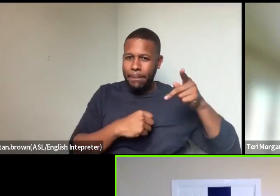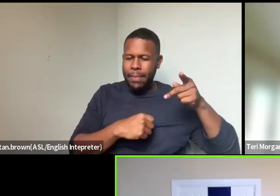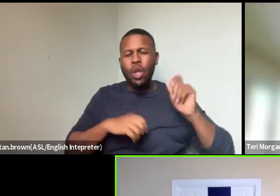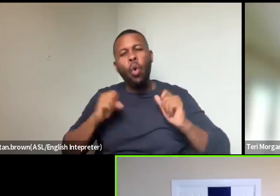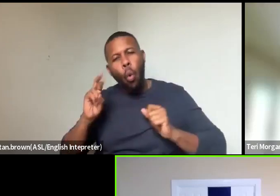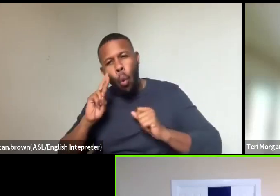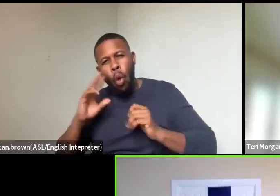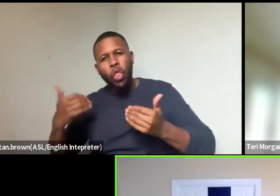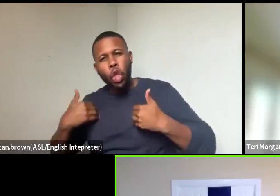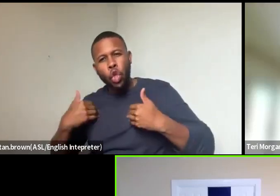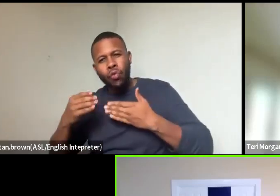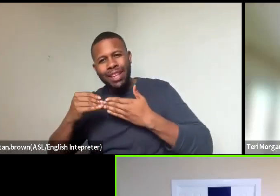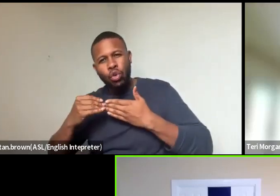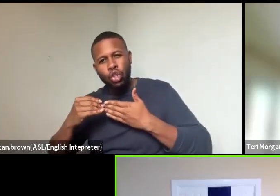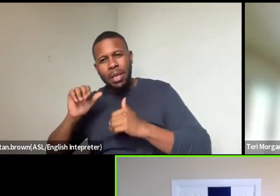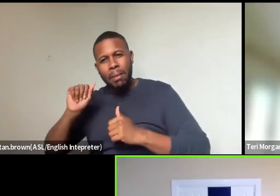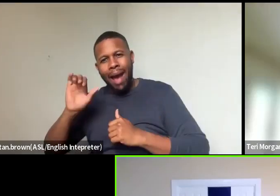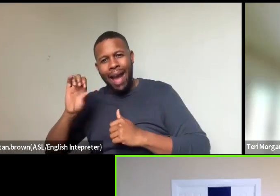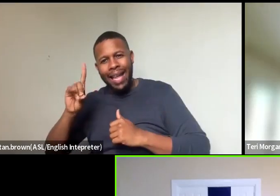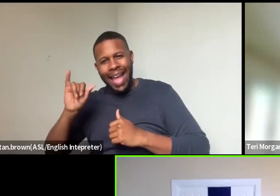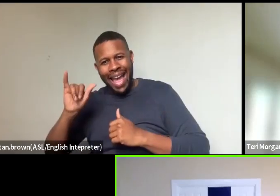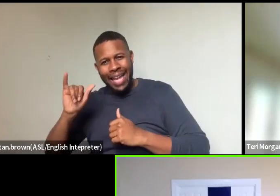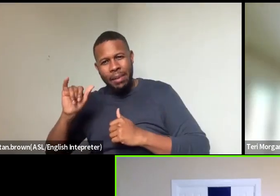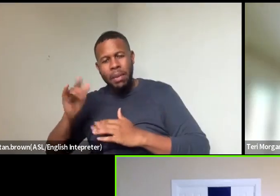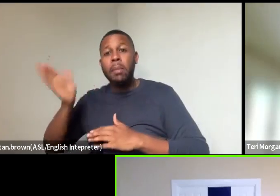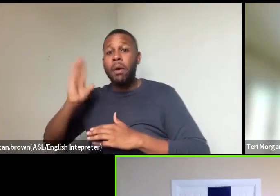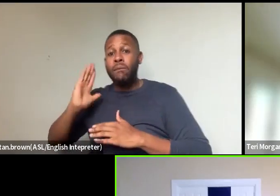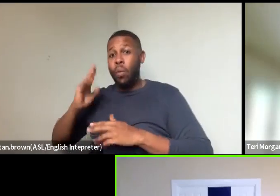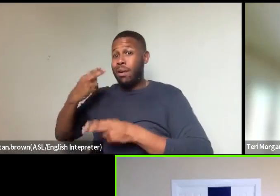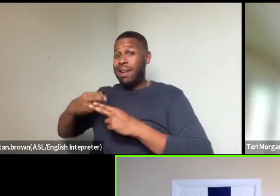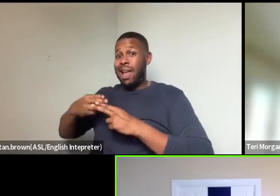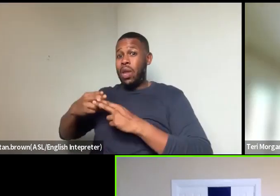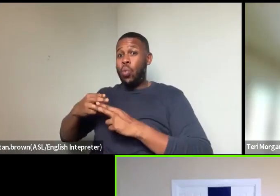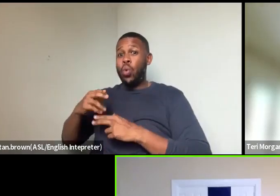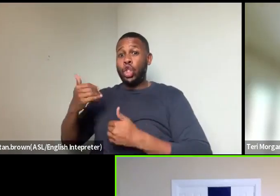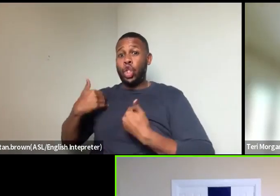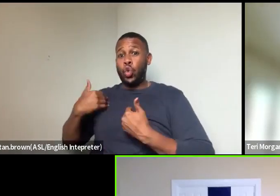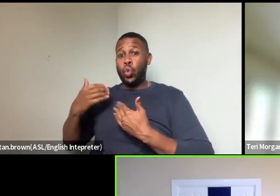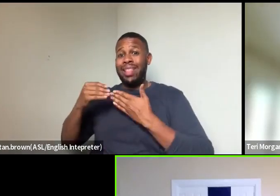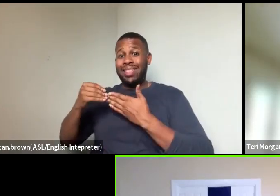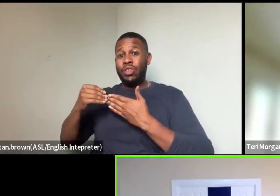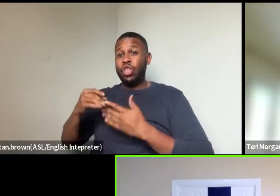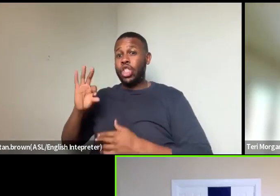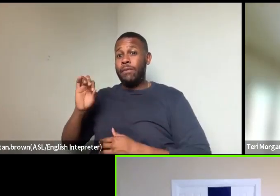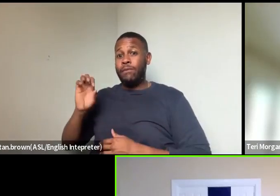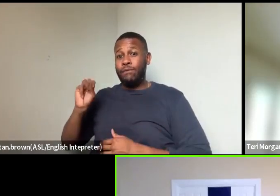Rupa Valdez to know, as I stated at the beginning. This is the mission work of the Training